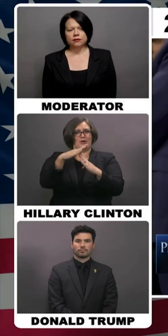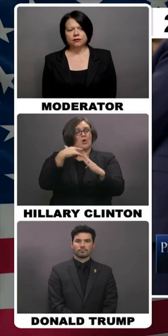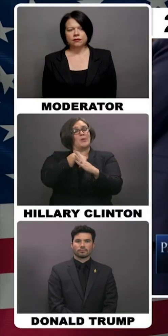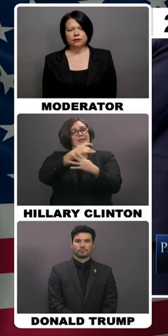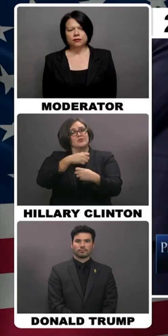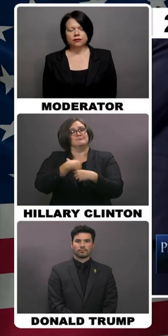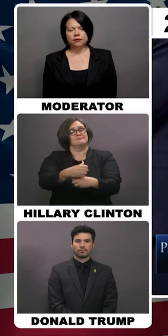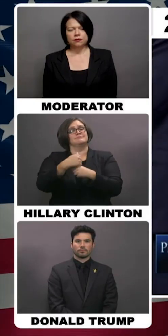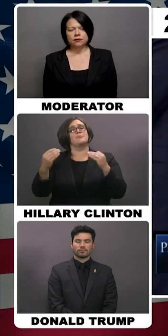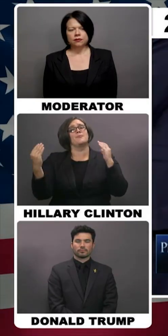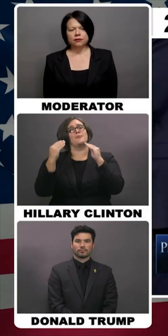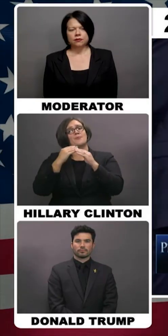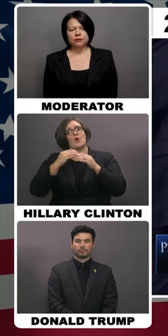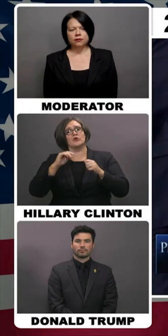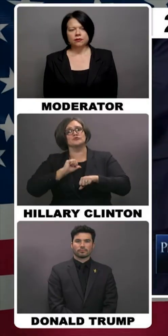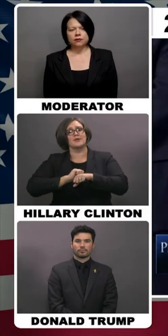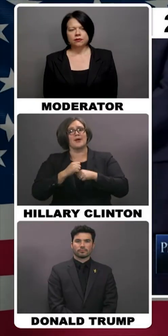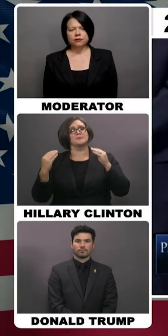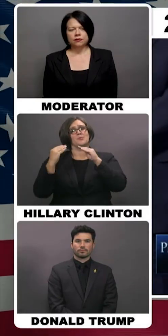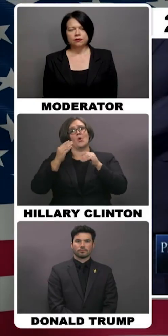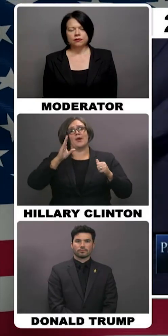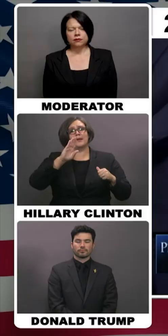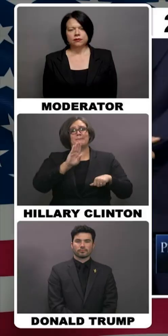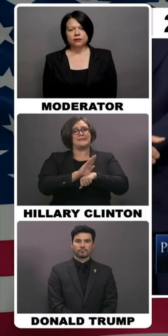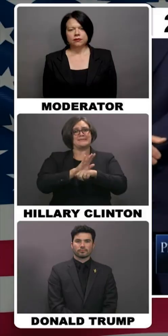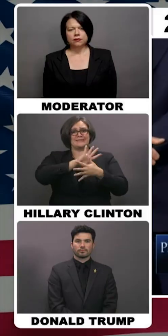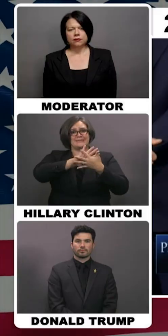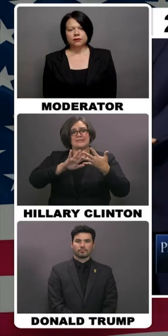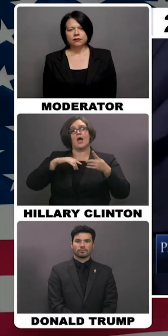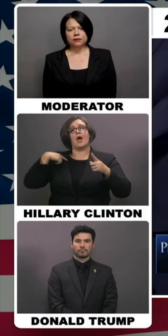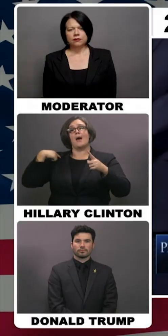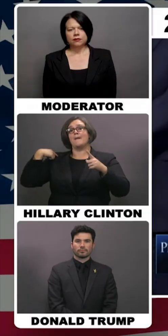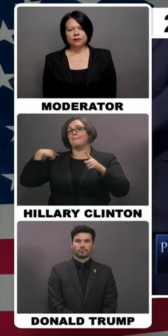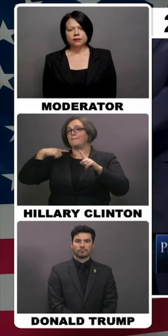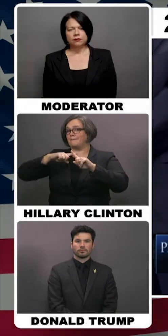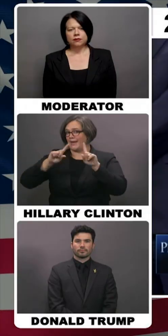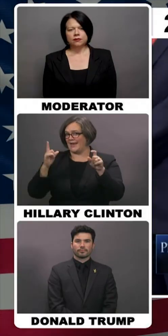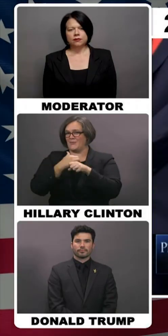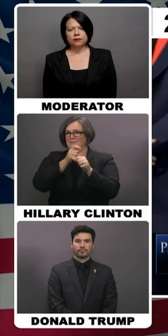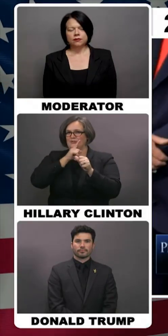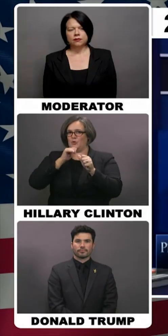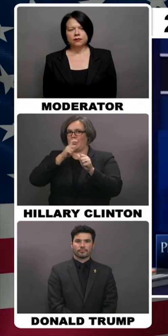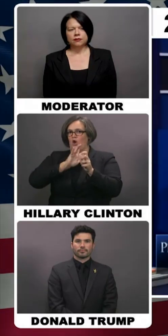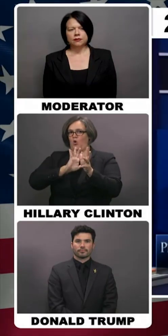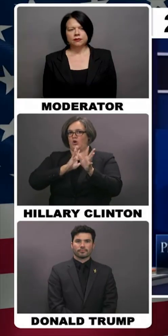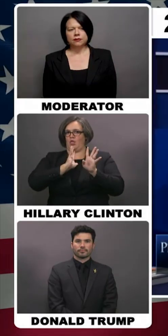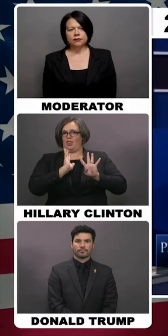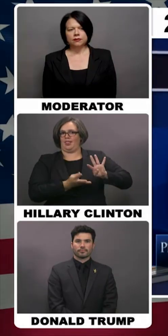But I also wanna be sure that we don't leave people behind. That's why I'm the only candidate from the very beginning